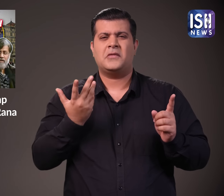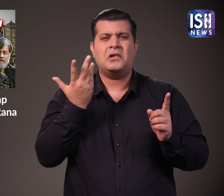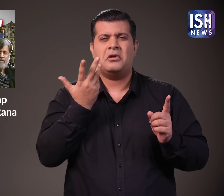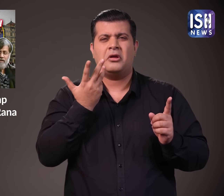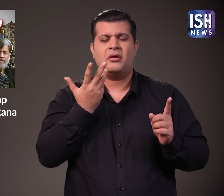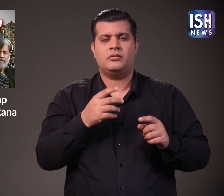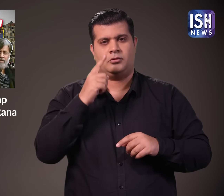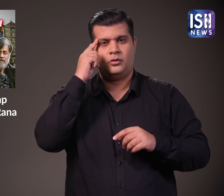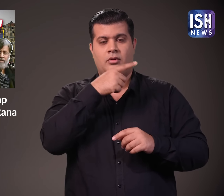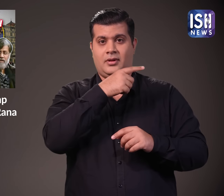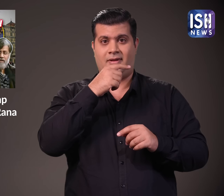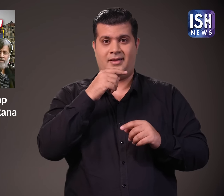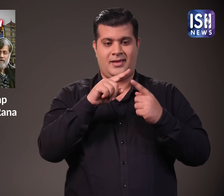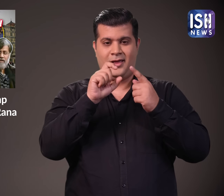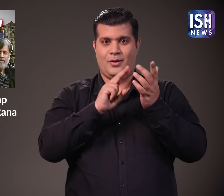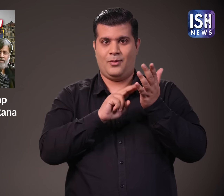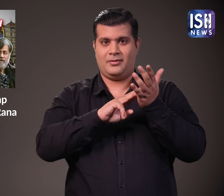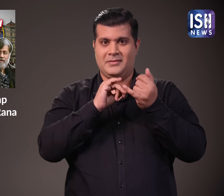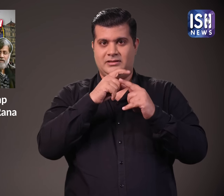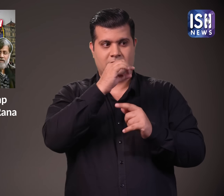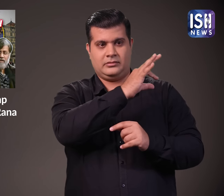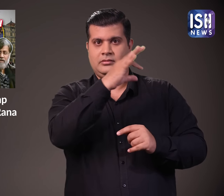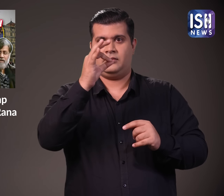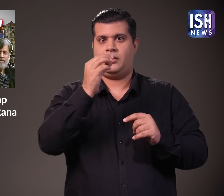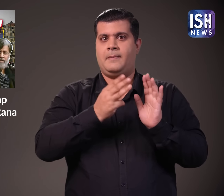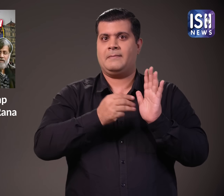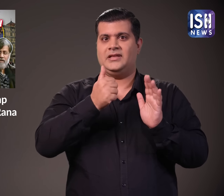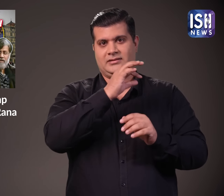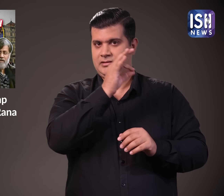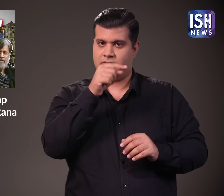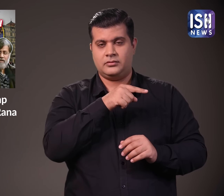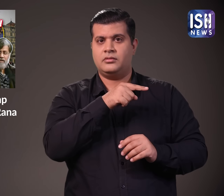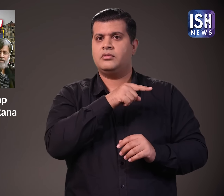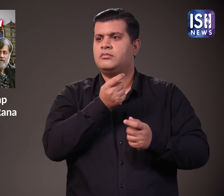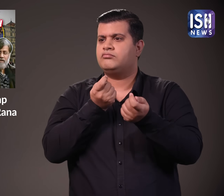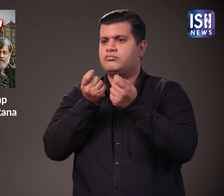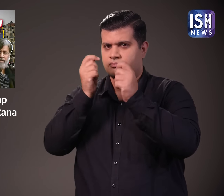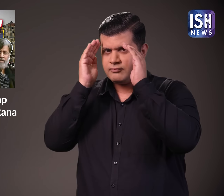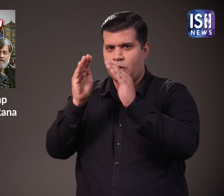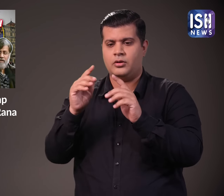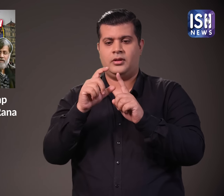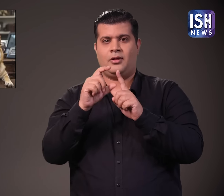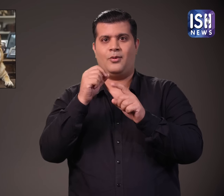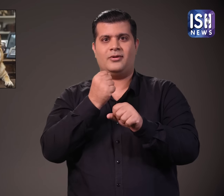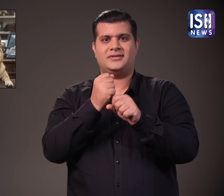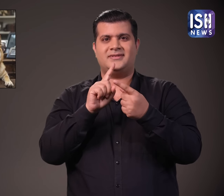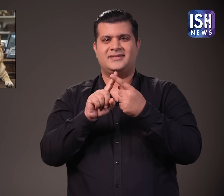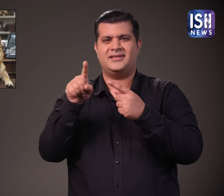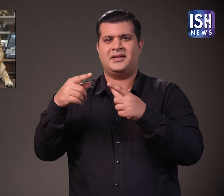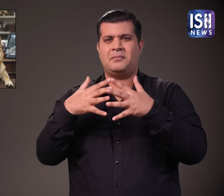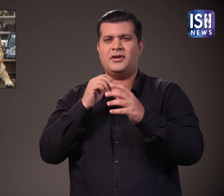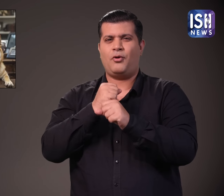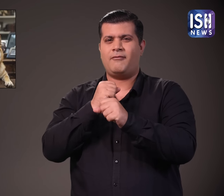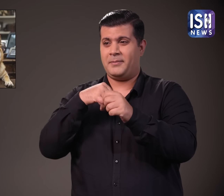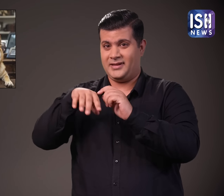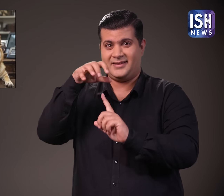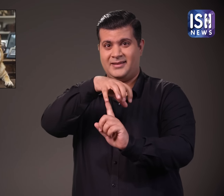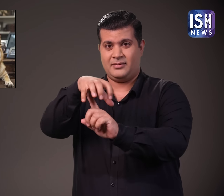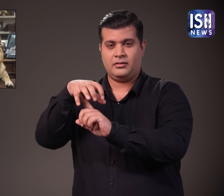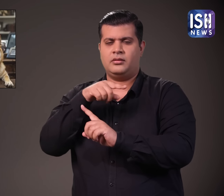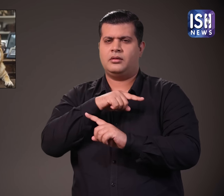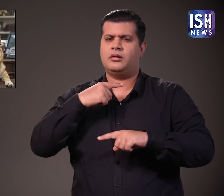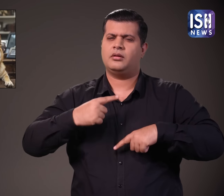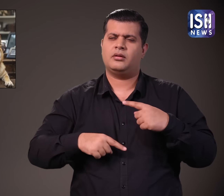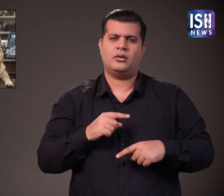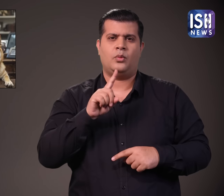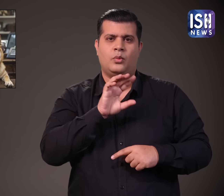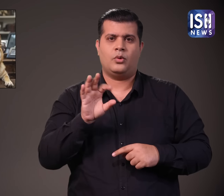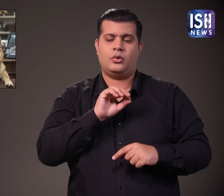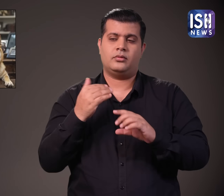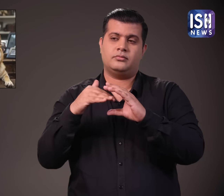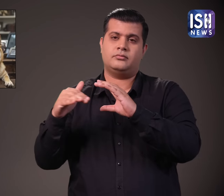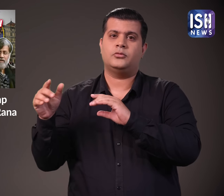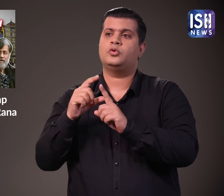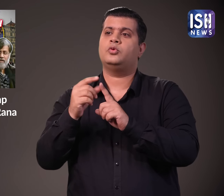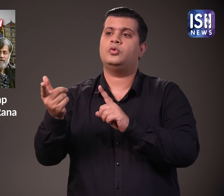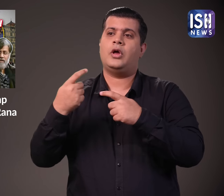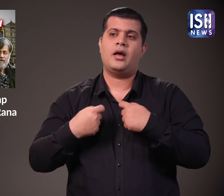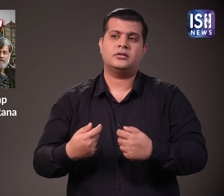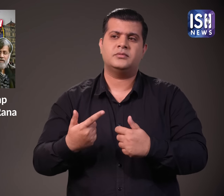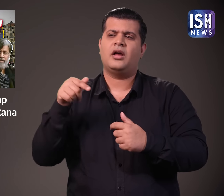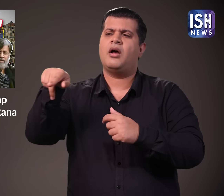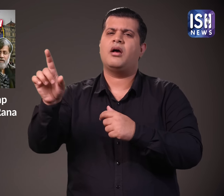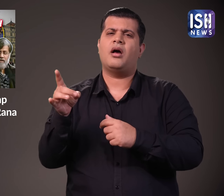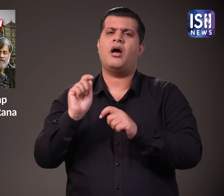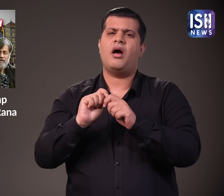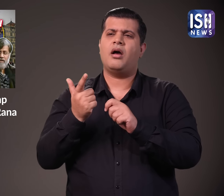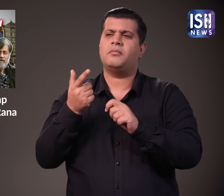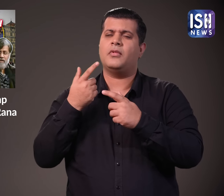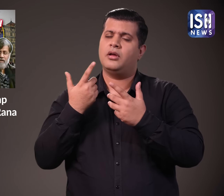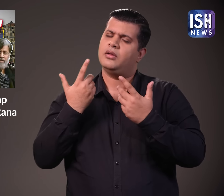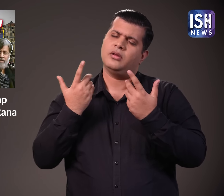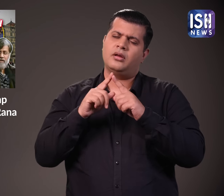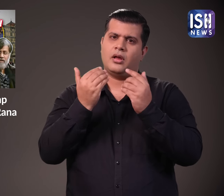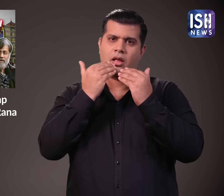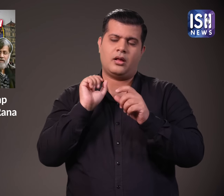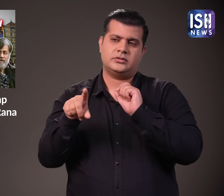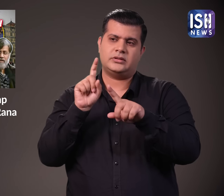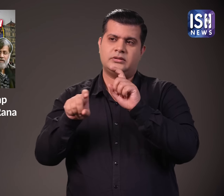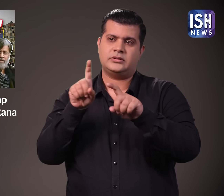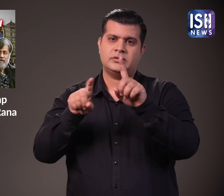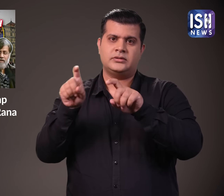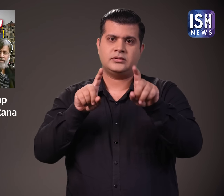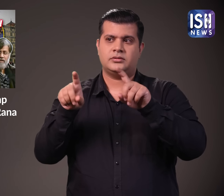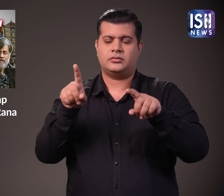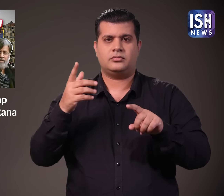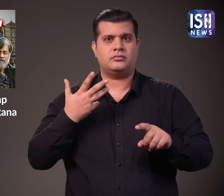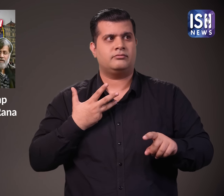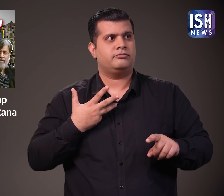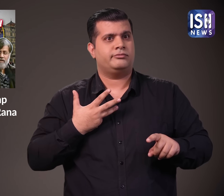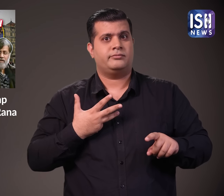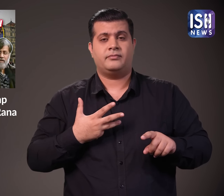This is because Musk's DOGE department sends weekly emails to officials, asking them to submit reports on their work and expenses.